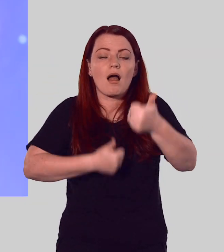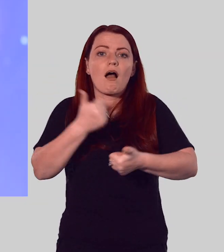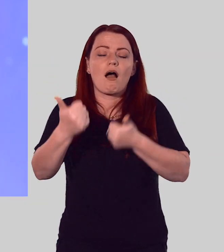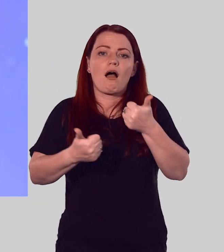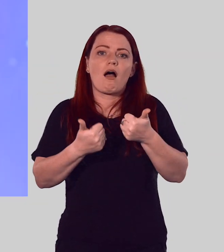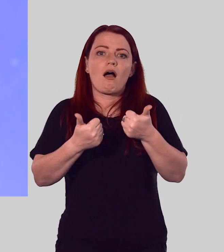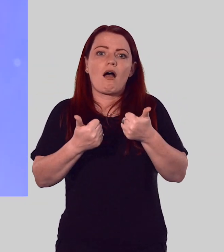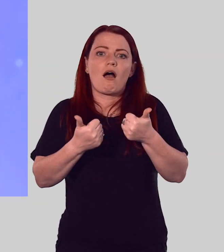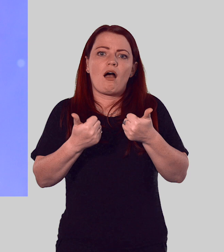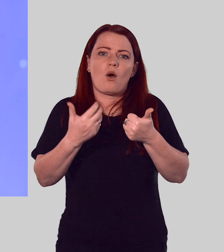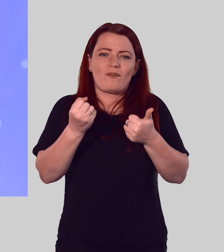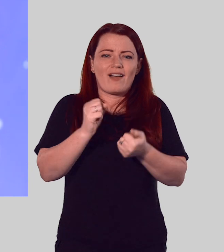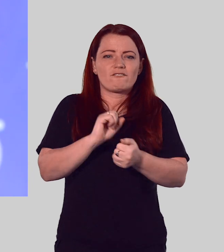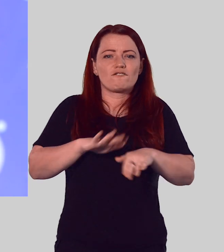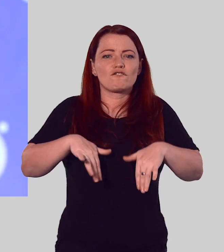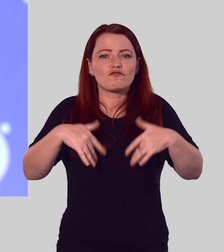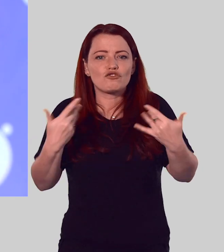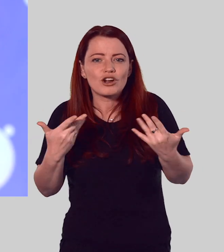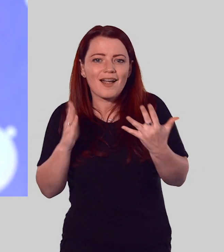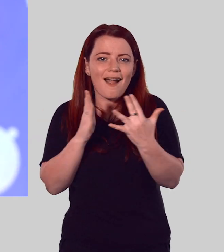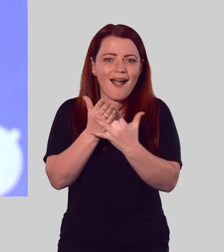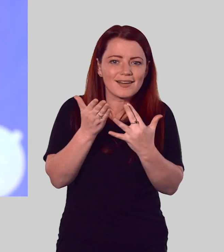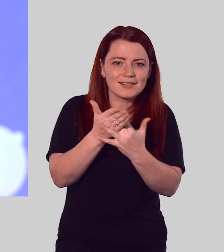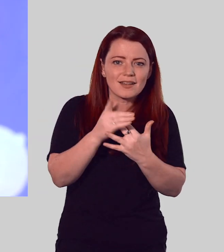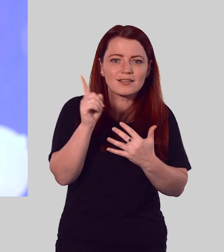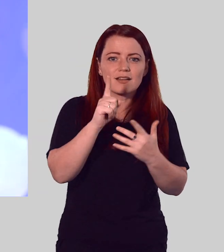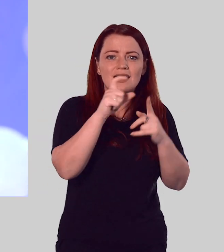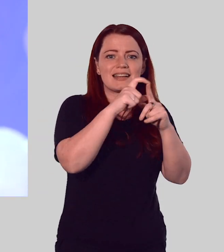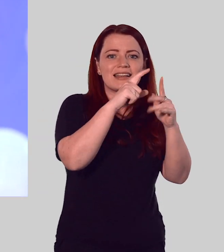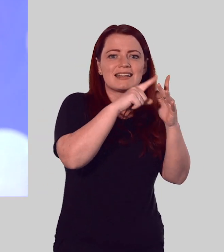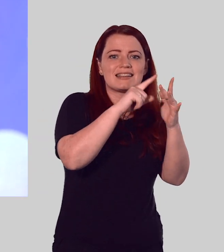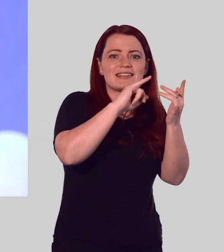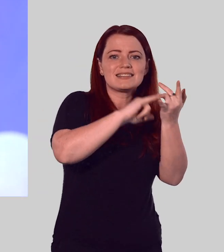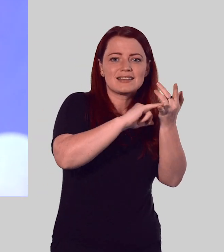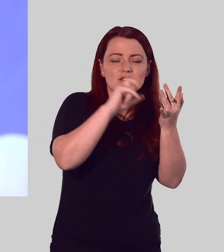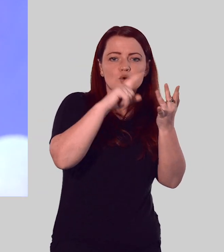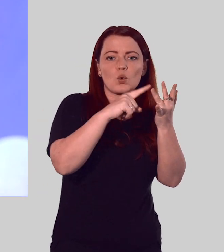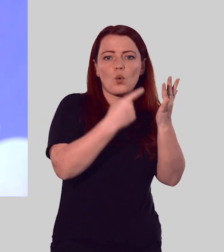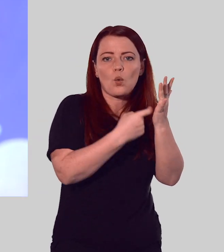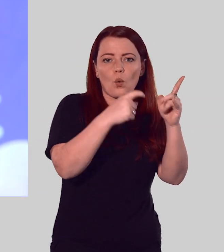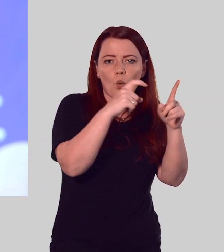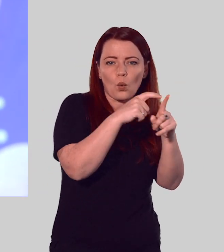that include free access are Discord, which is a gaming platform where you can